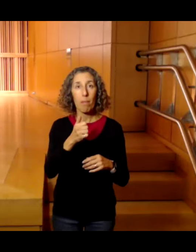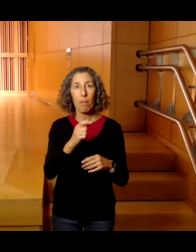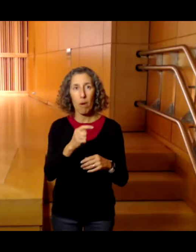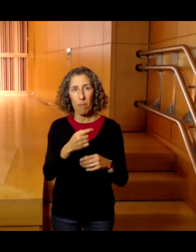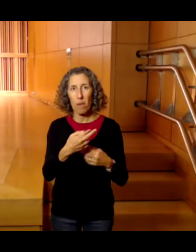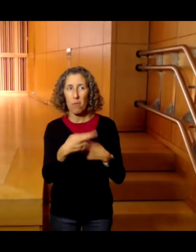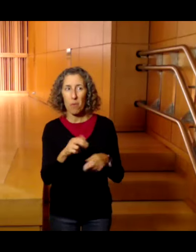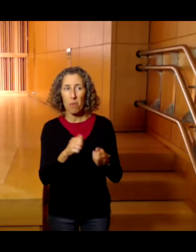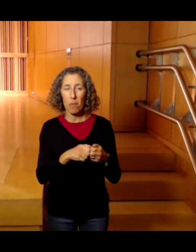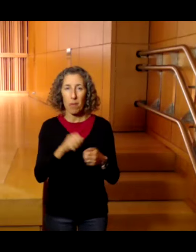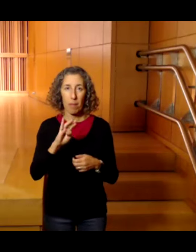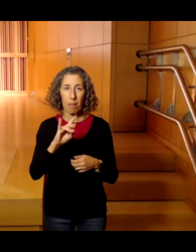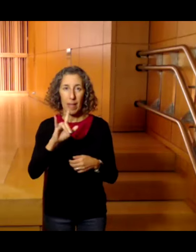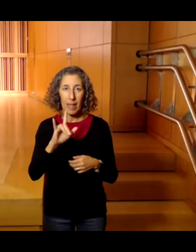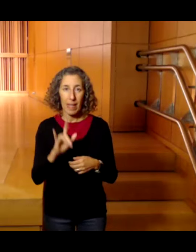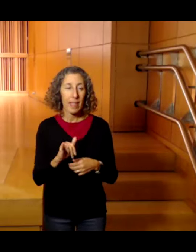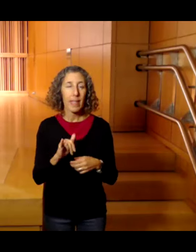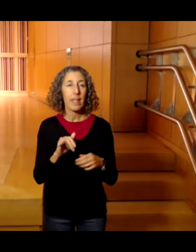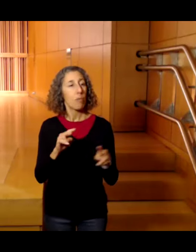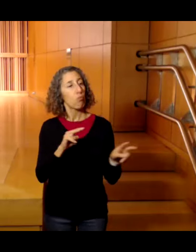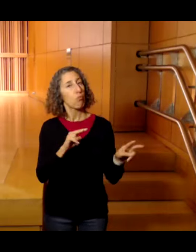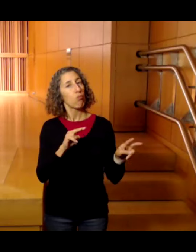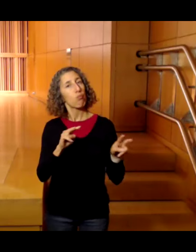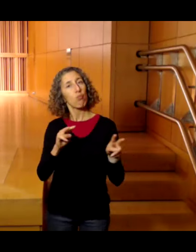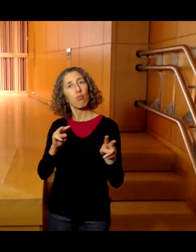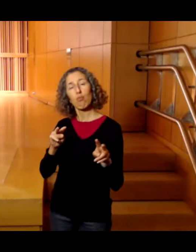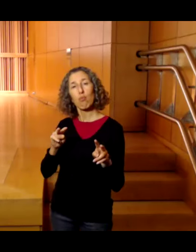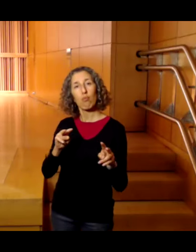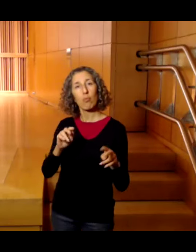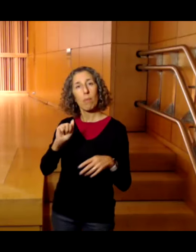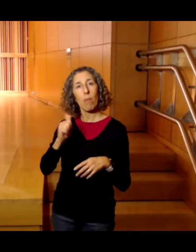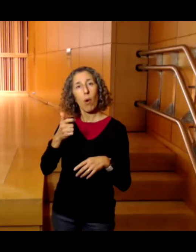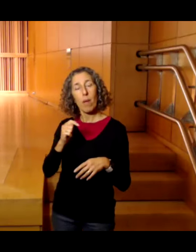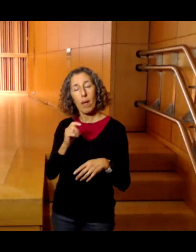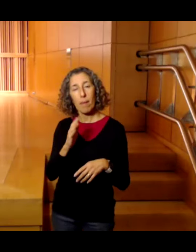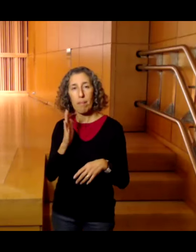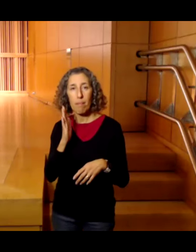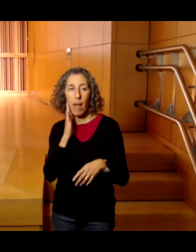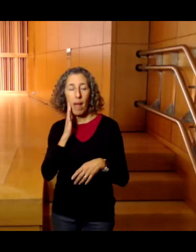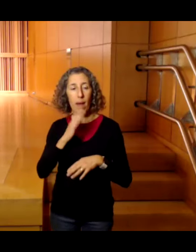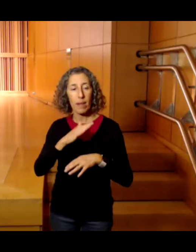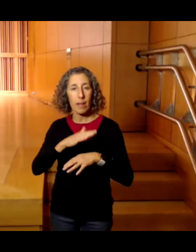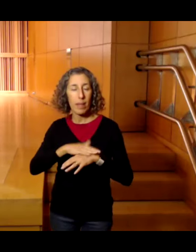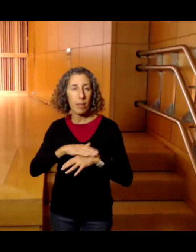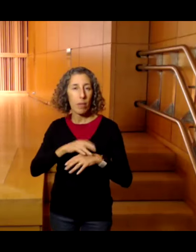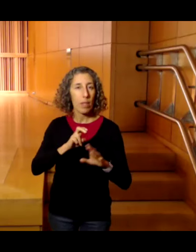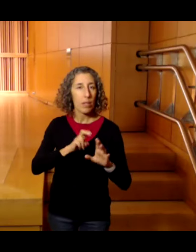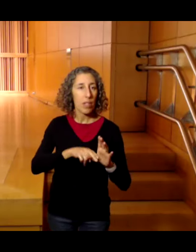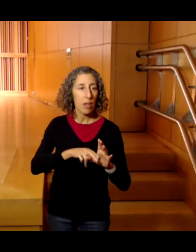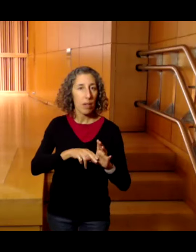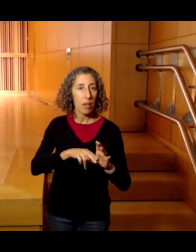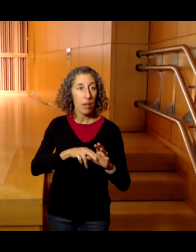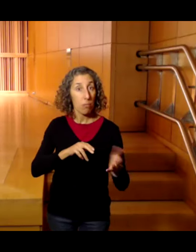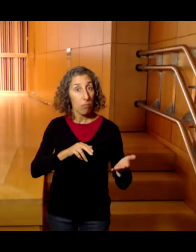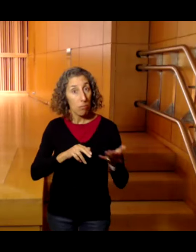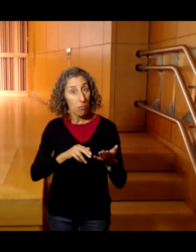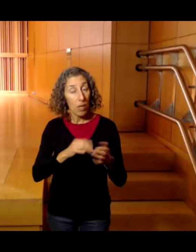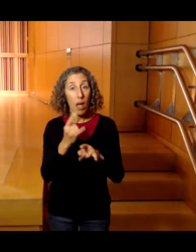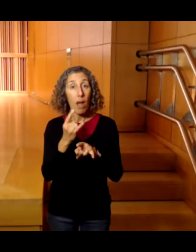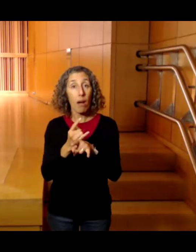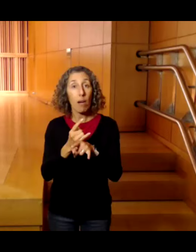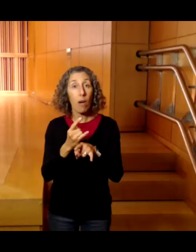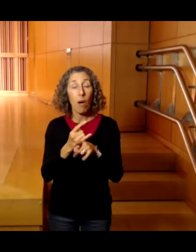a chest of drawers, two chairs. the battlefield of his bed. The teenager was offered his first drink, brandy, on which he choked.